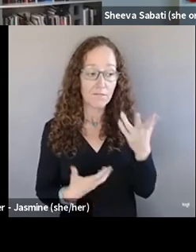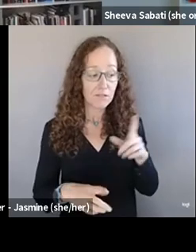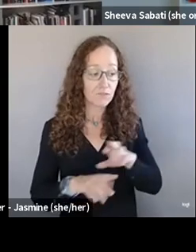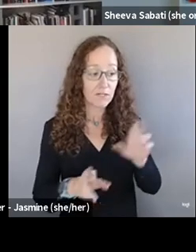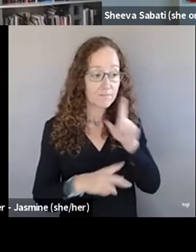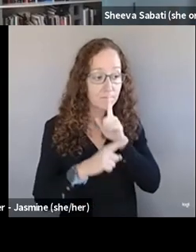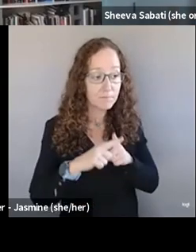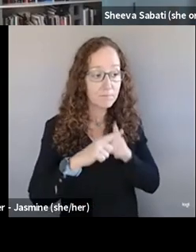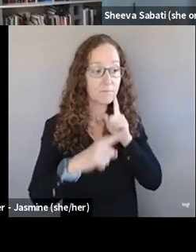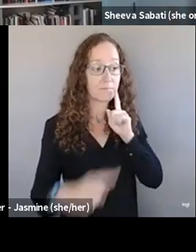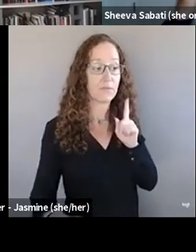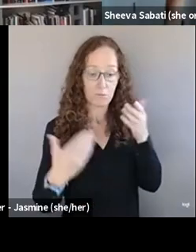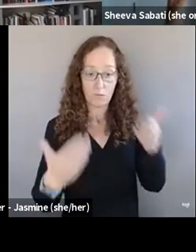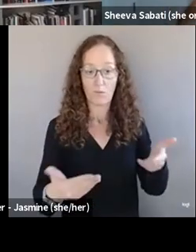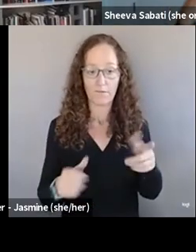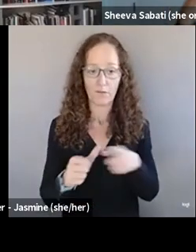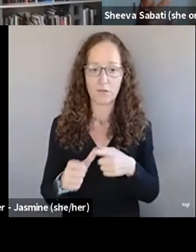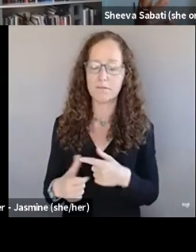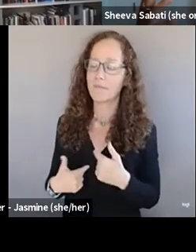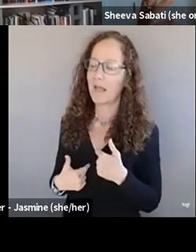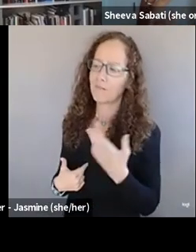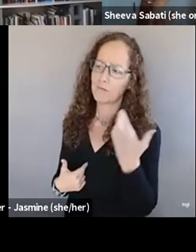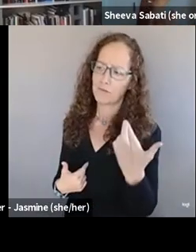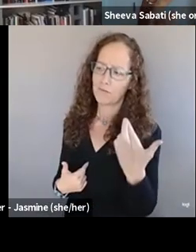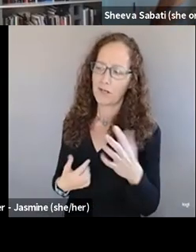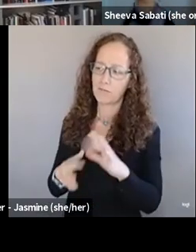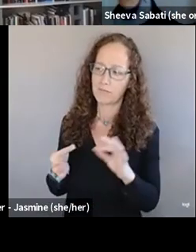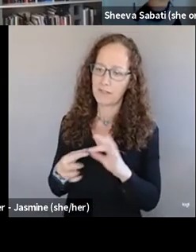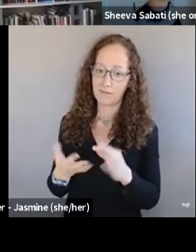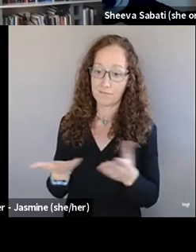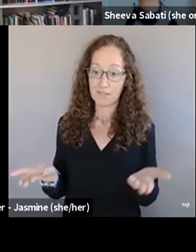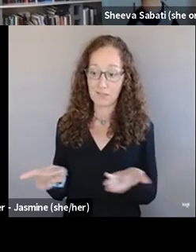my good friends say what you're seeing here is we it's like we can't walk through a door together because there's so much